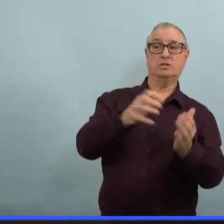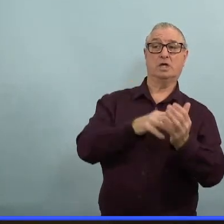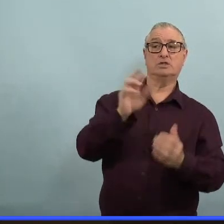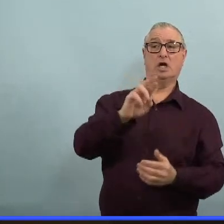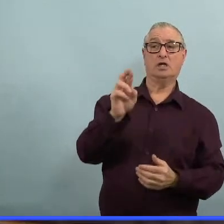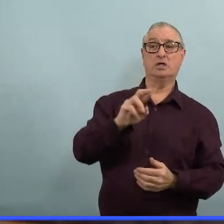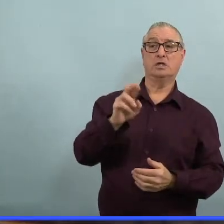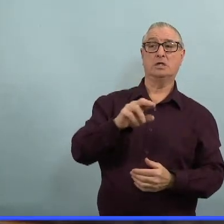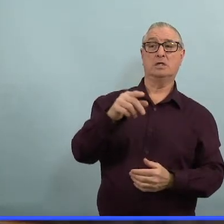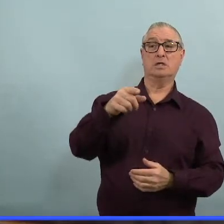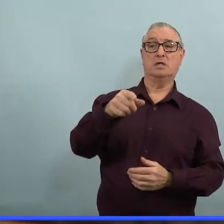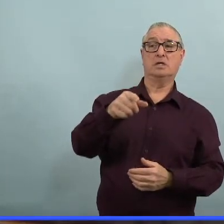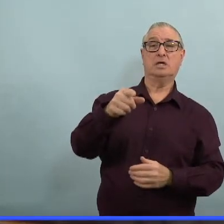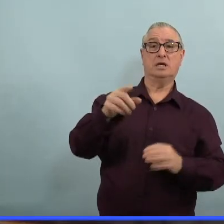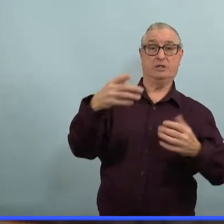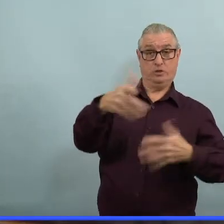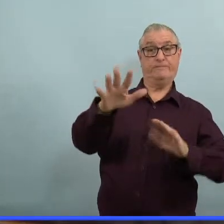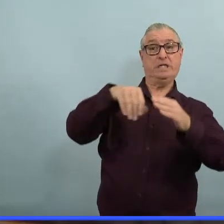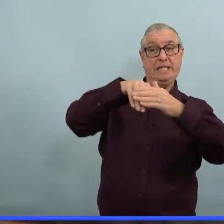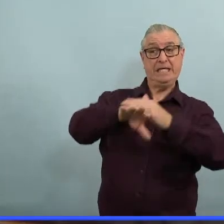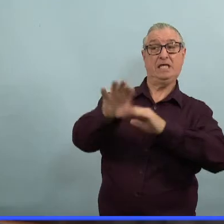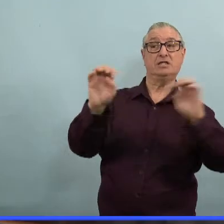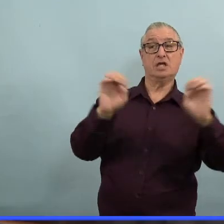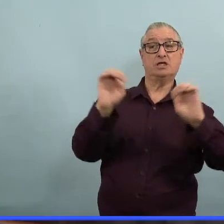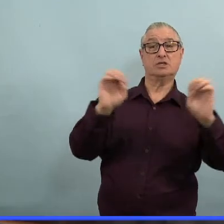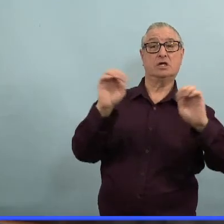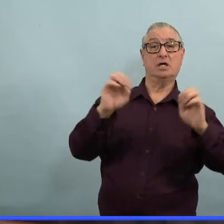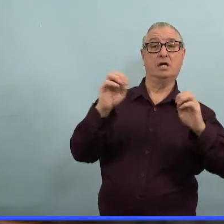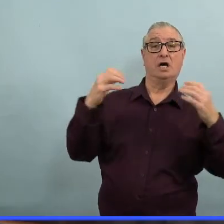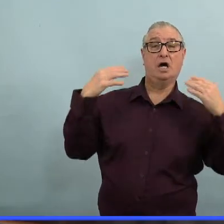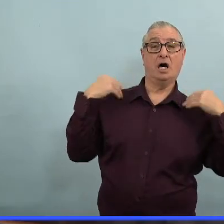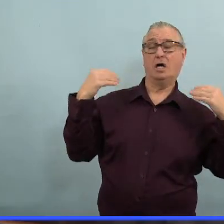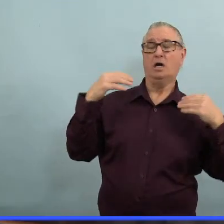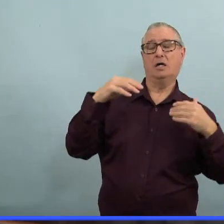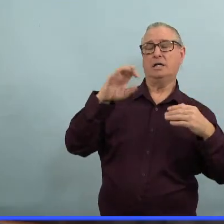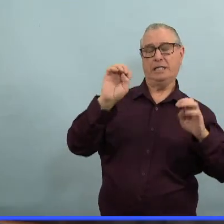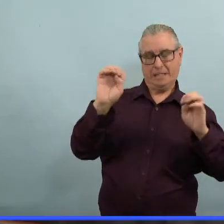trying to think if i have been in i guess uh not since i've been premier no i haven't